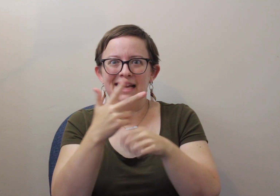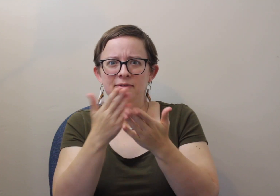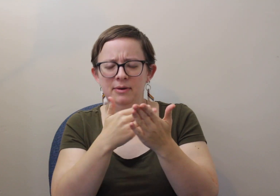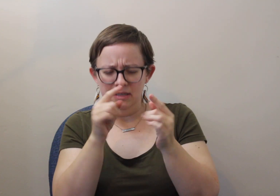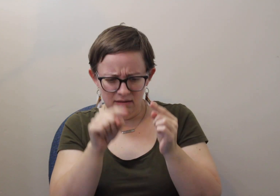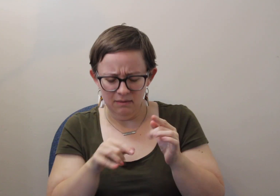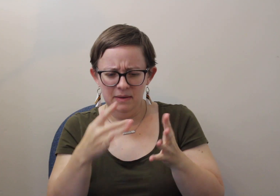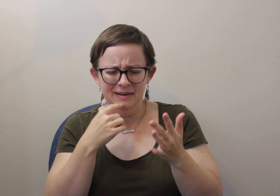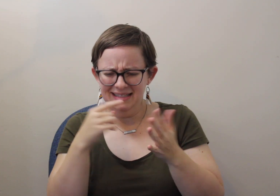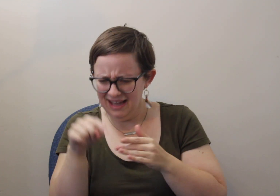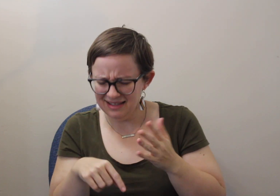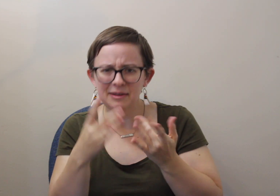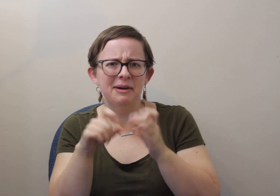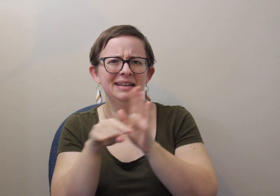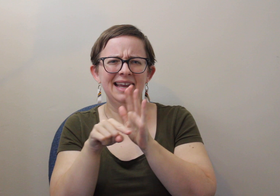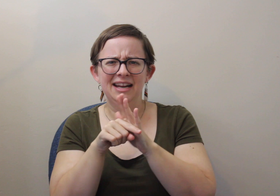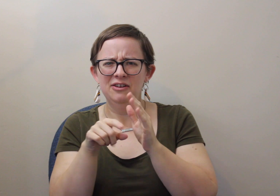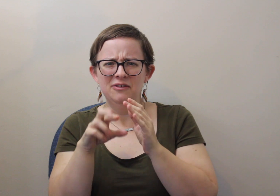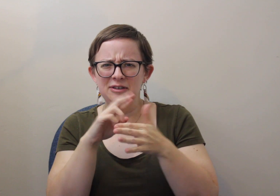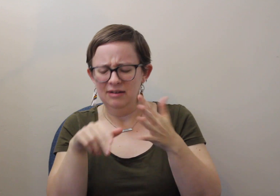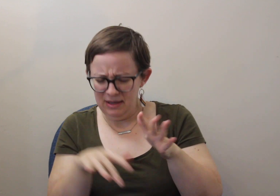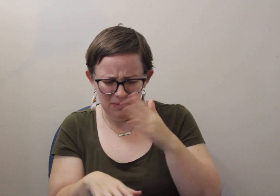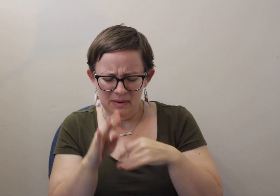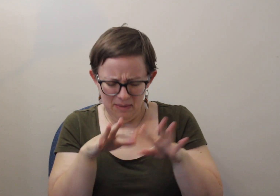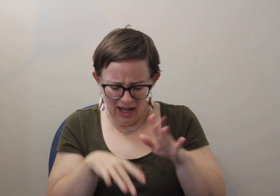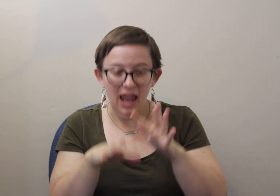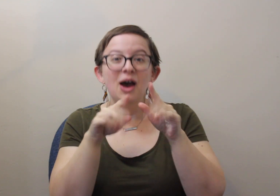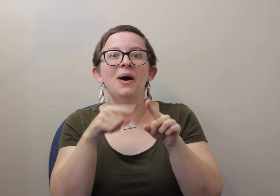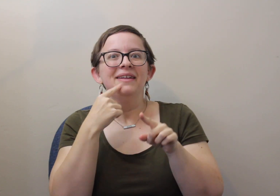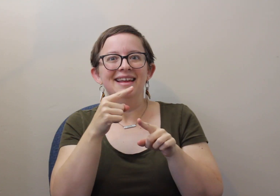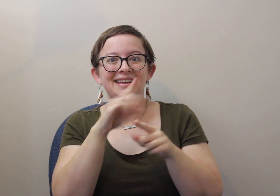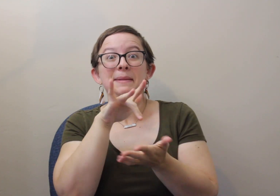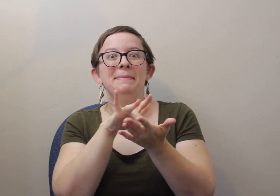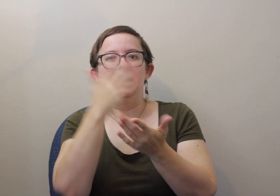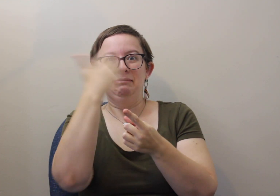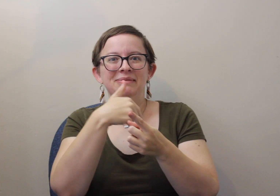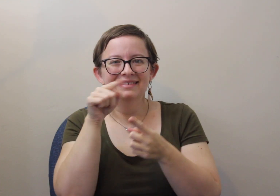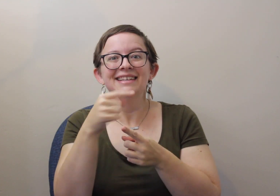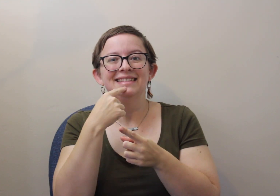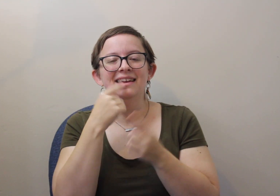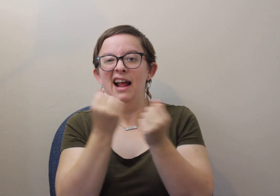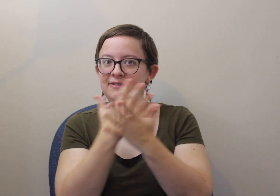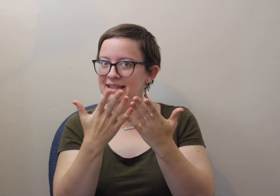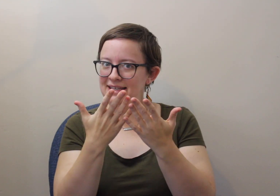and had to read it three times. Something about being negative and the results and then I found like in the middle it was like... I didn't even notice... it said